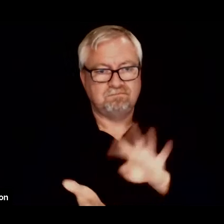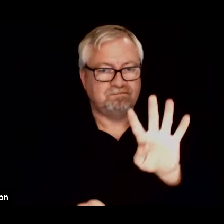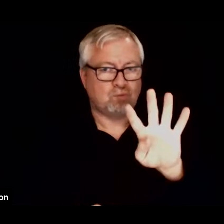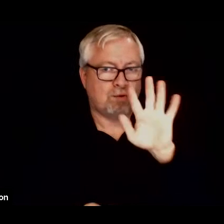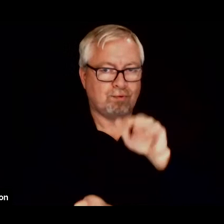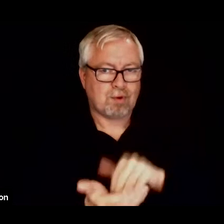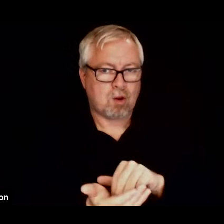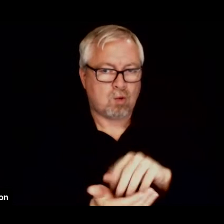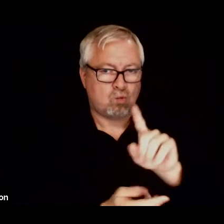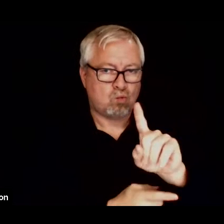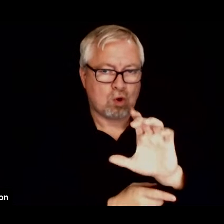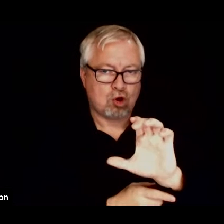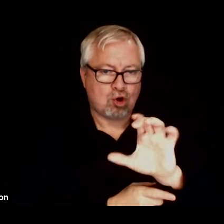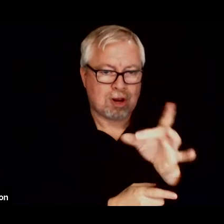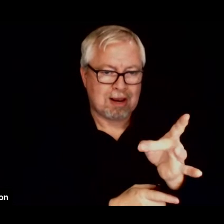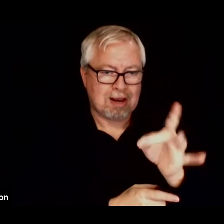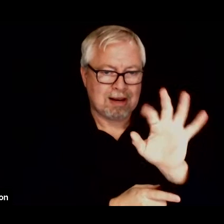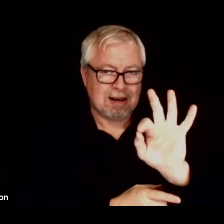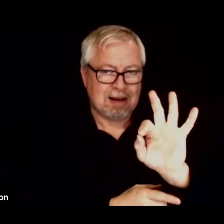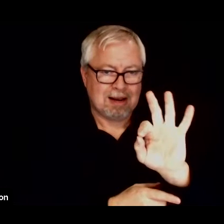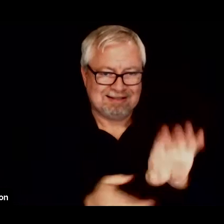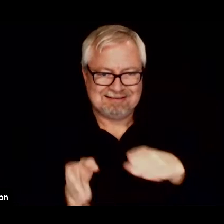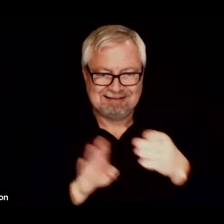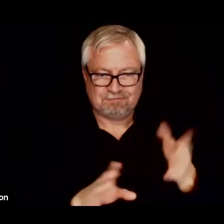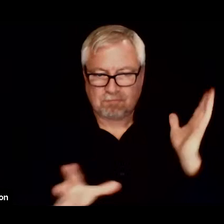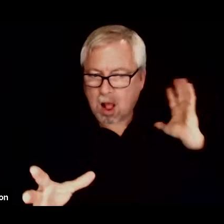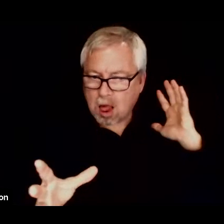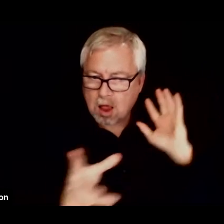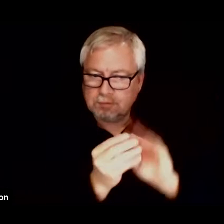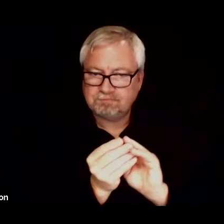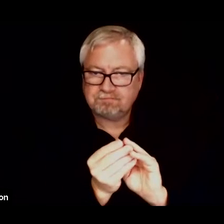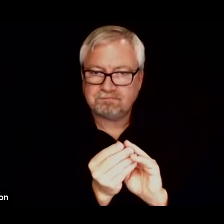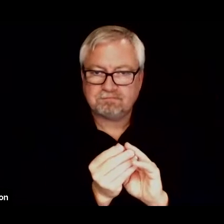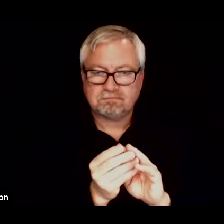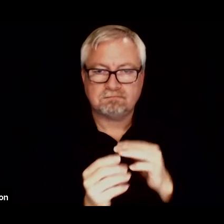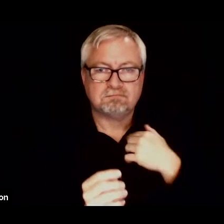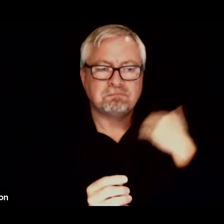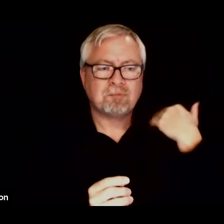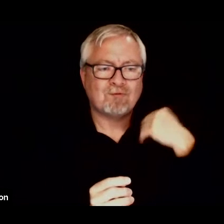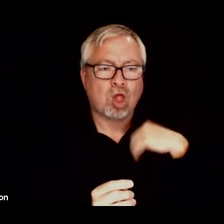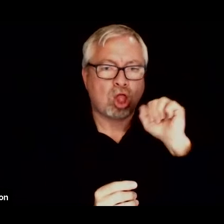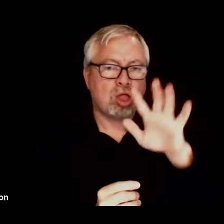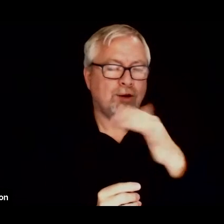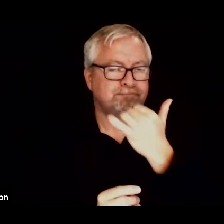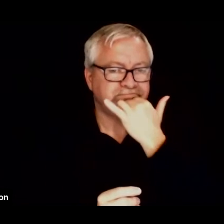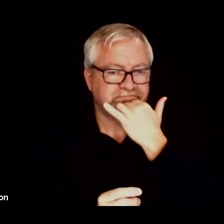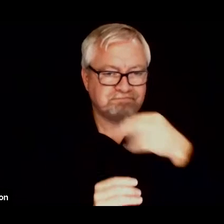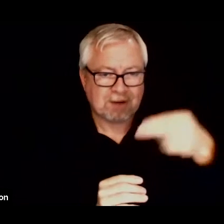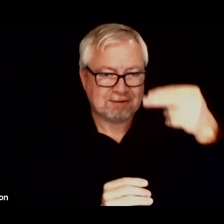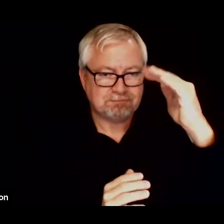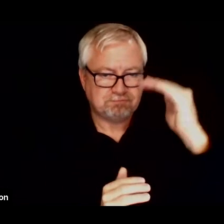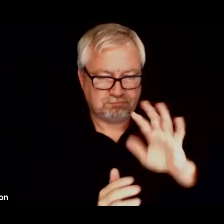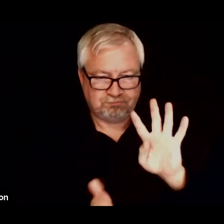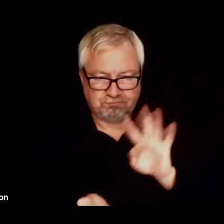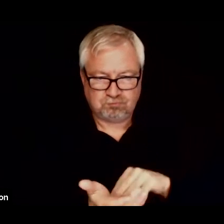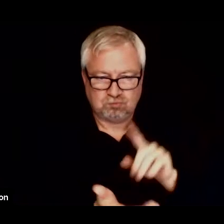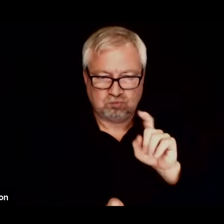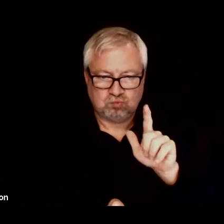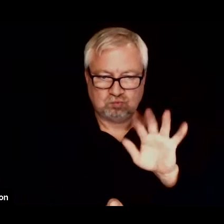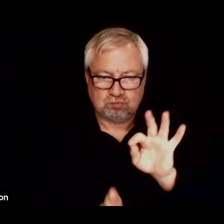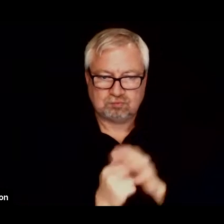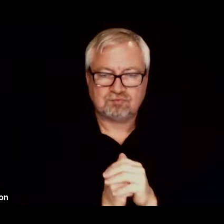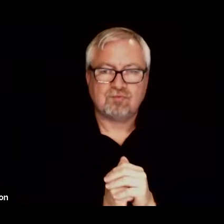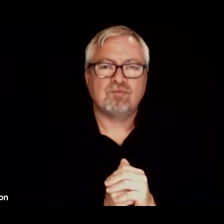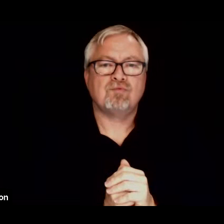Just wanted to correct that data point. Today we really want to leave a lot of